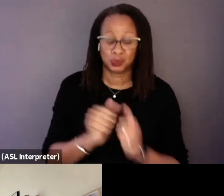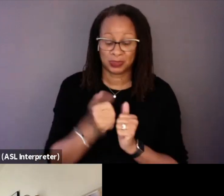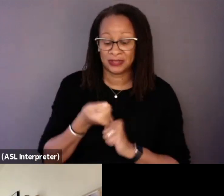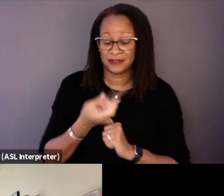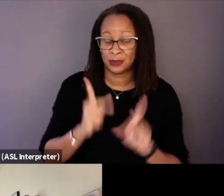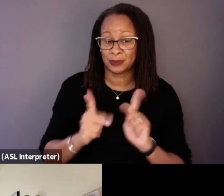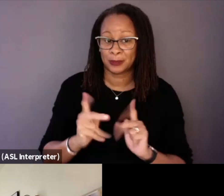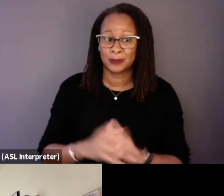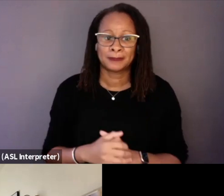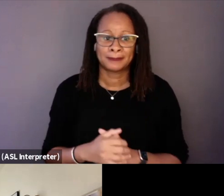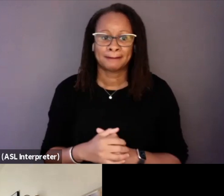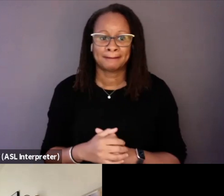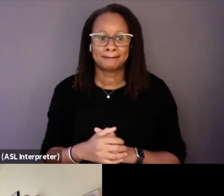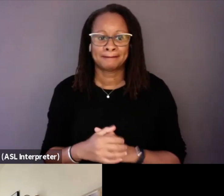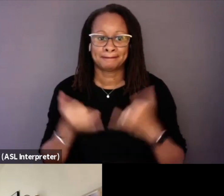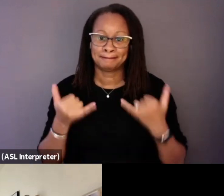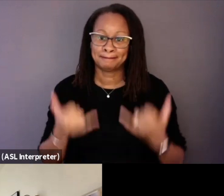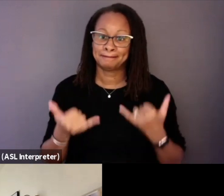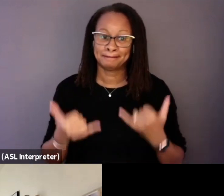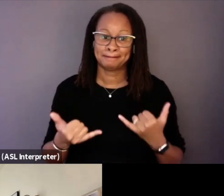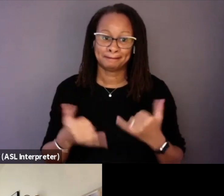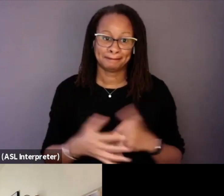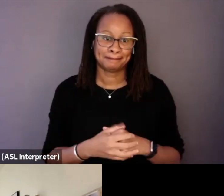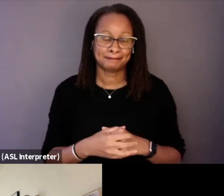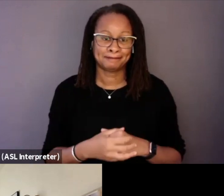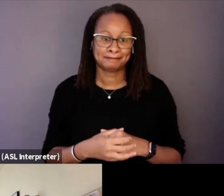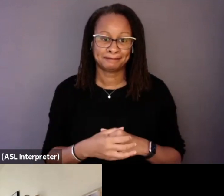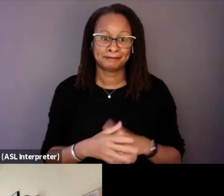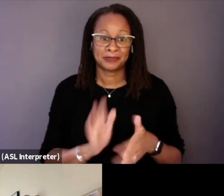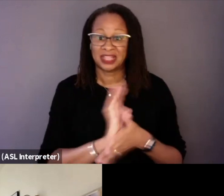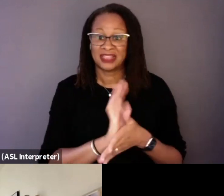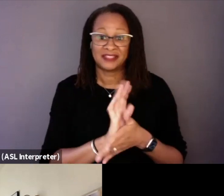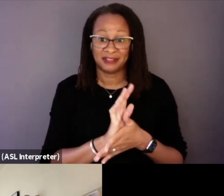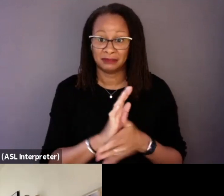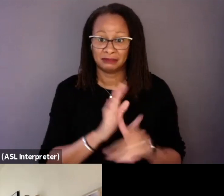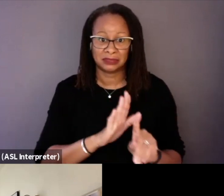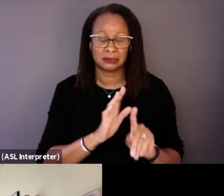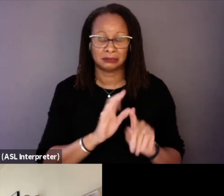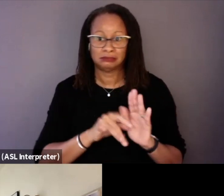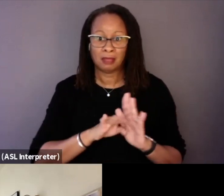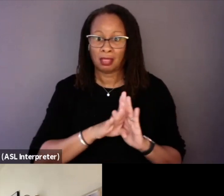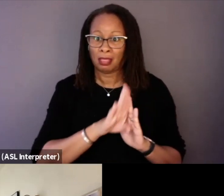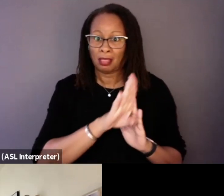and right now the film is like it has taken over everything,